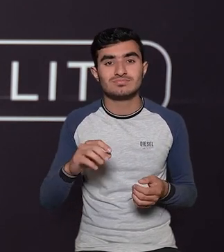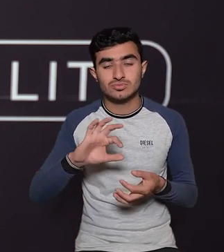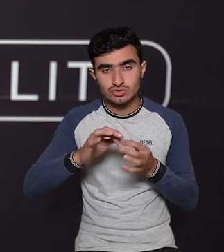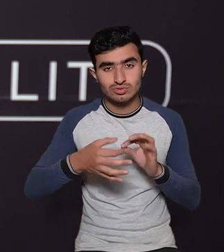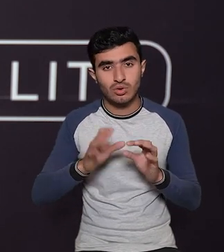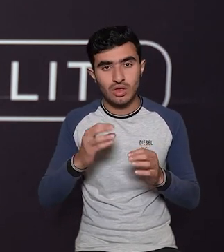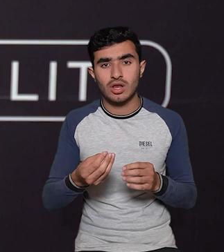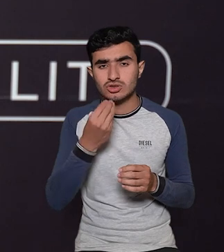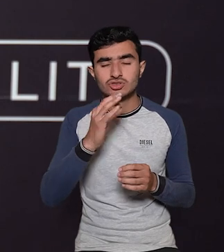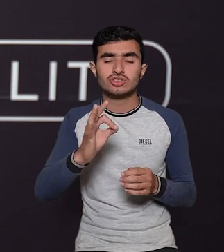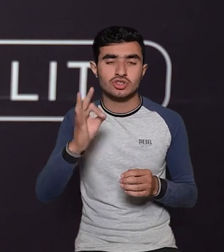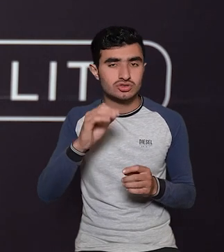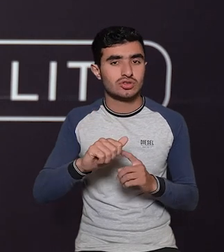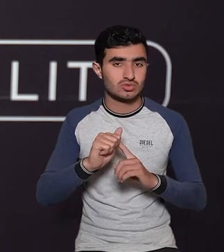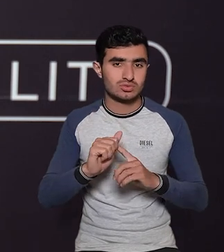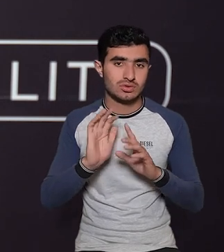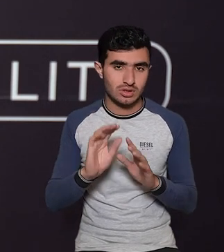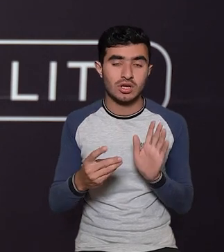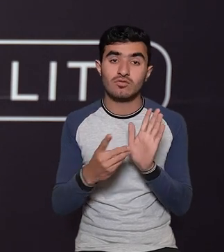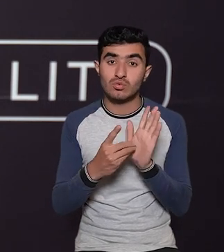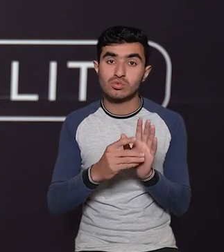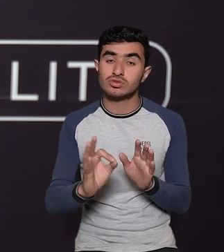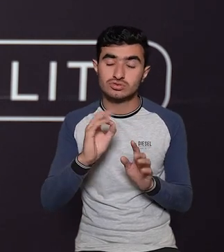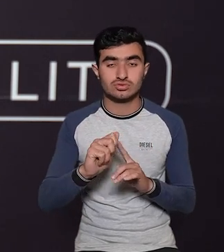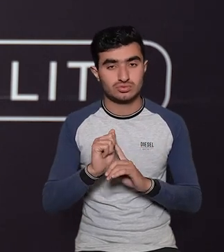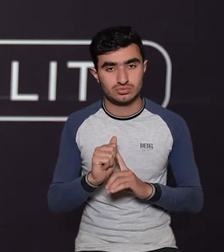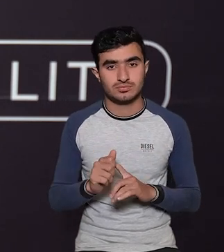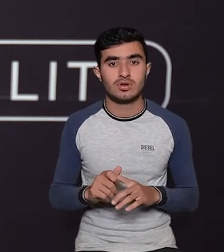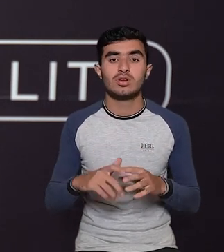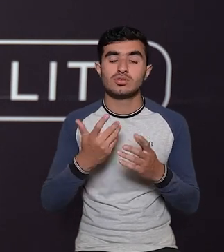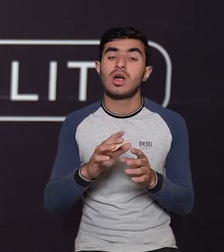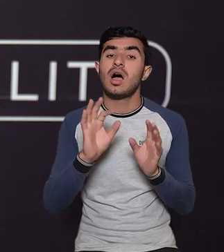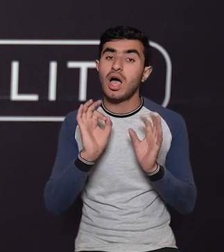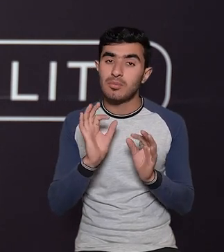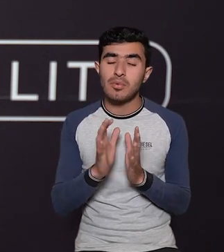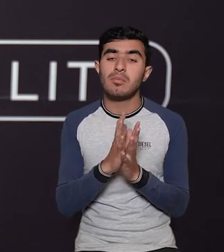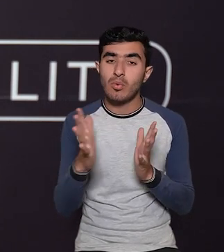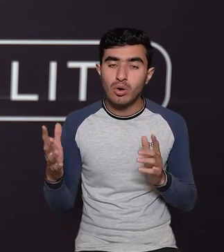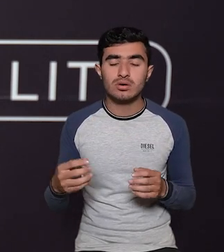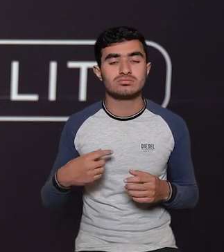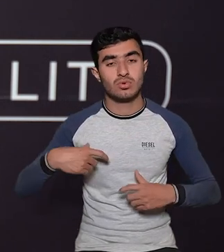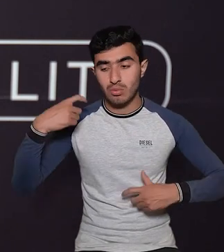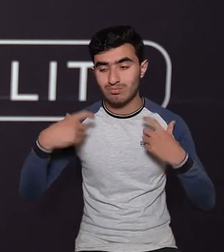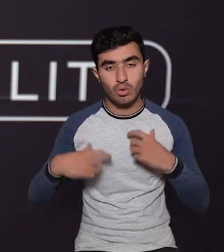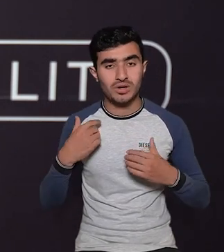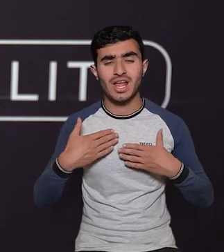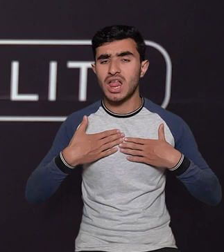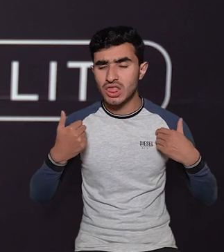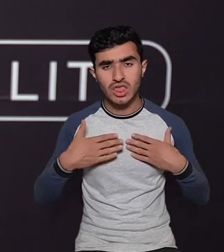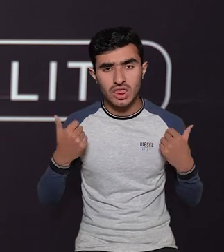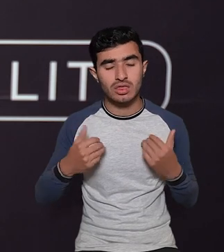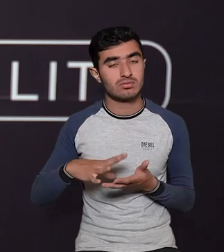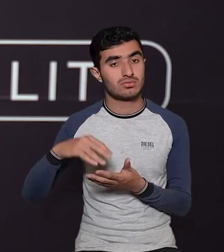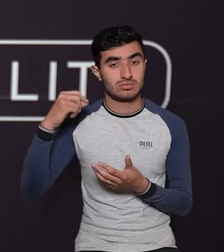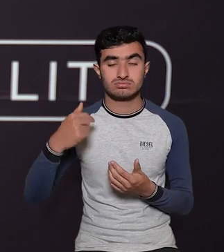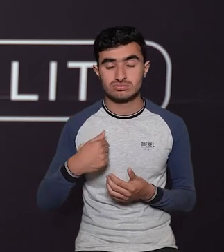to control your diet so I learned how to keep my body healthy along with that you also learn